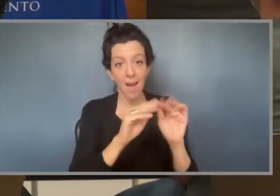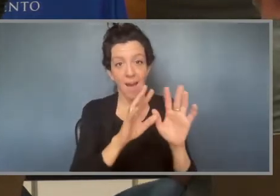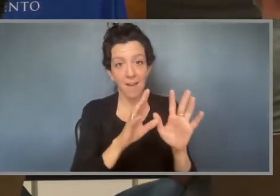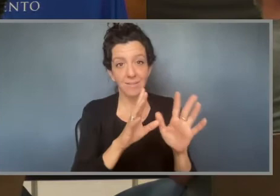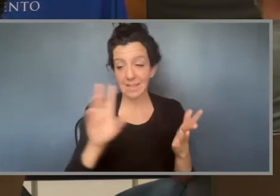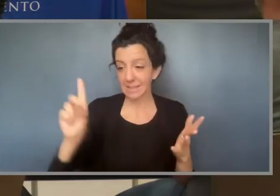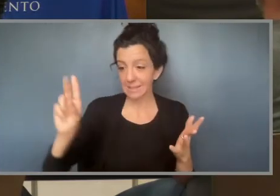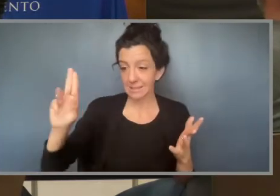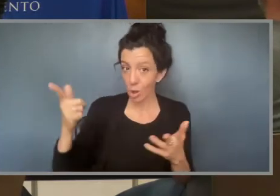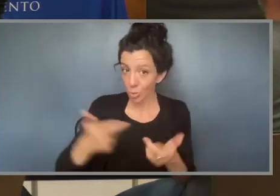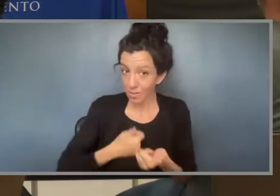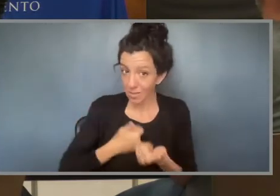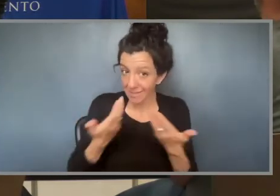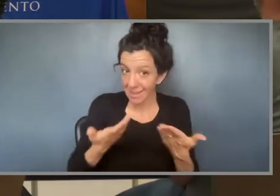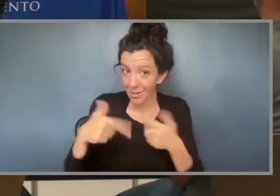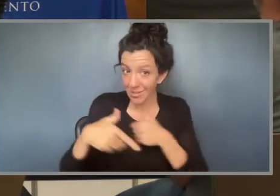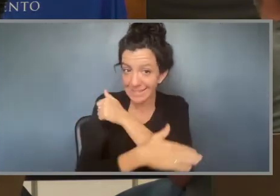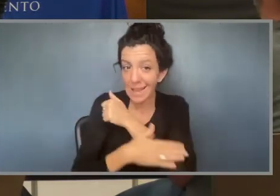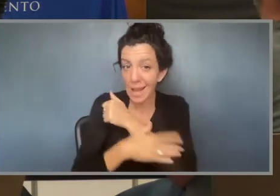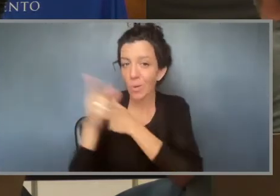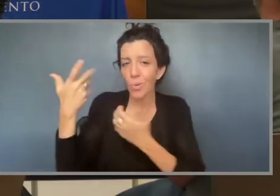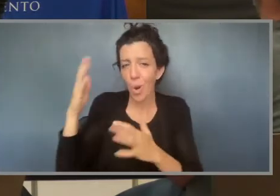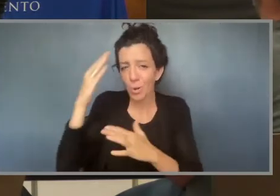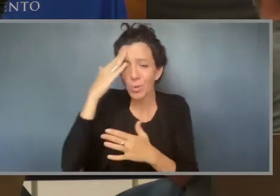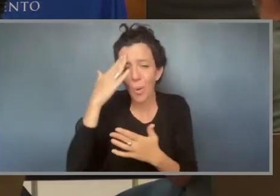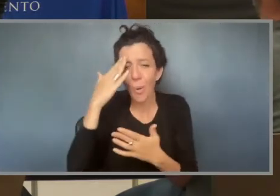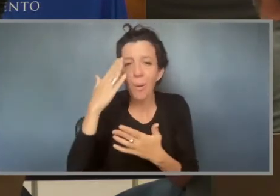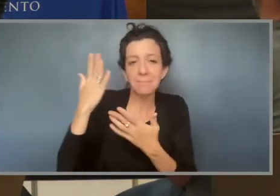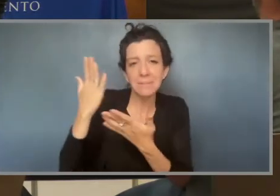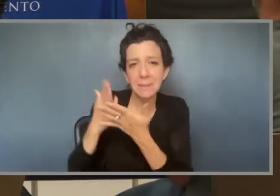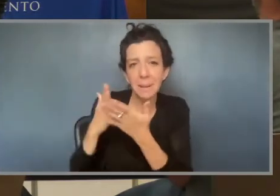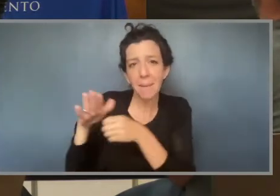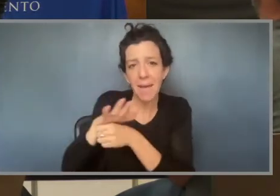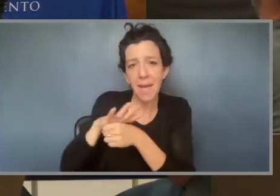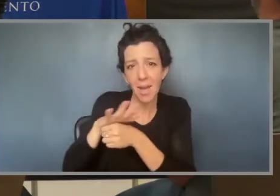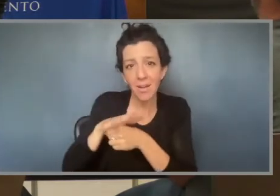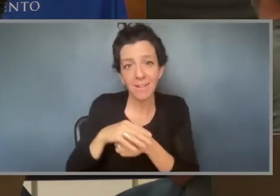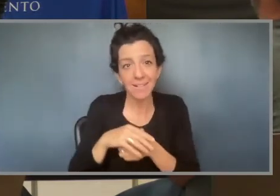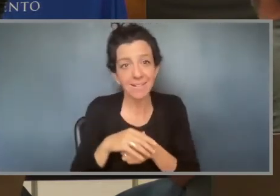Studio: You know, we you obviously Doug you live, you live in the county you have an idea of the county and you lose